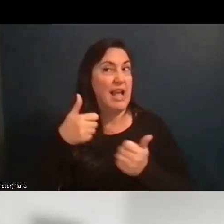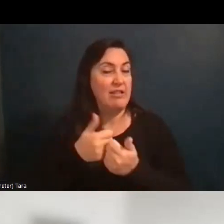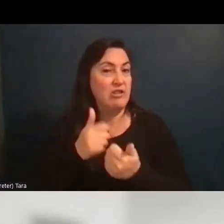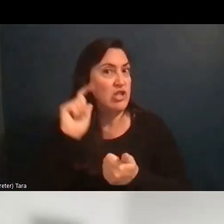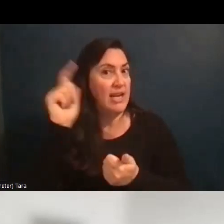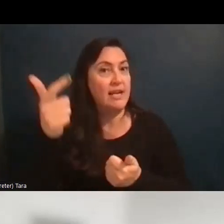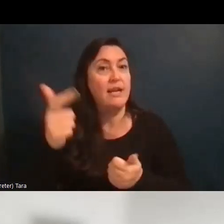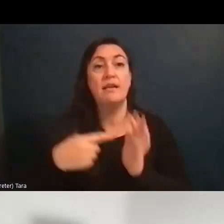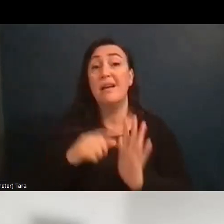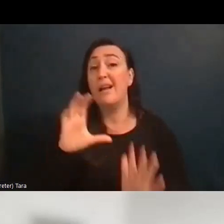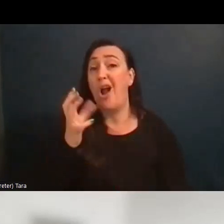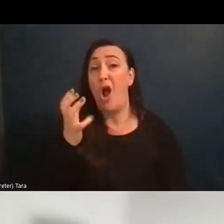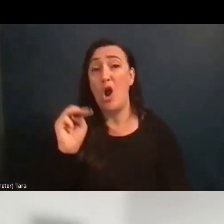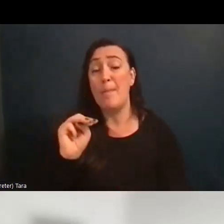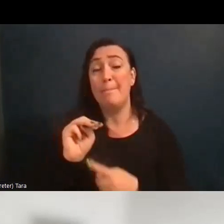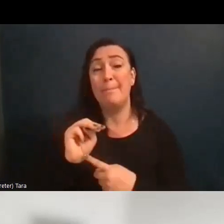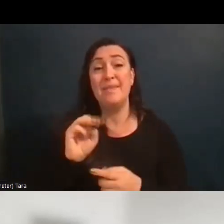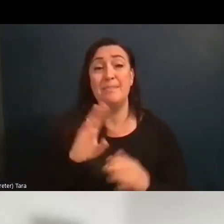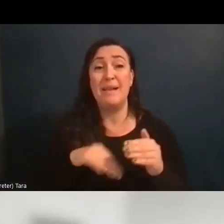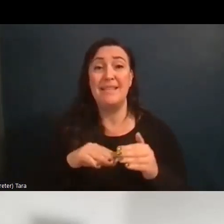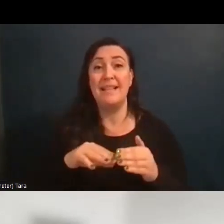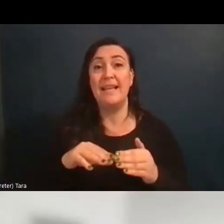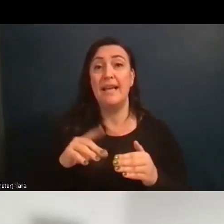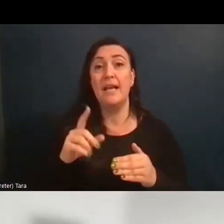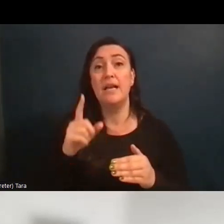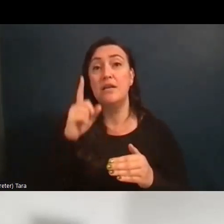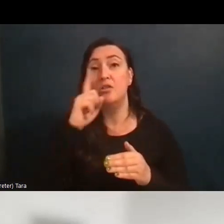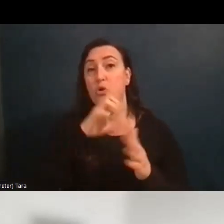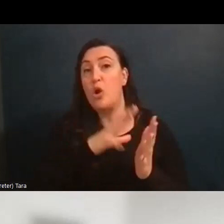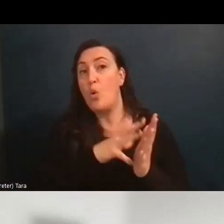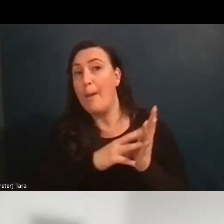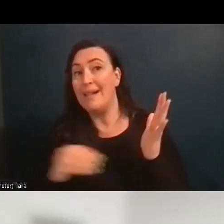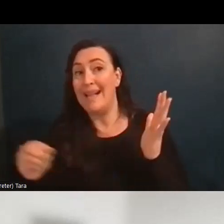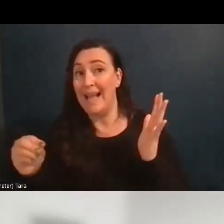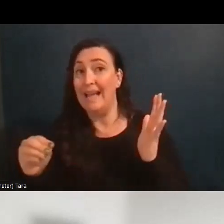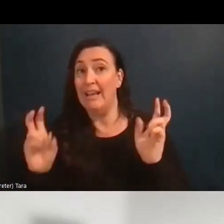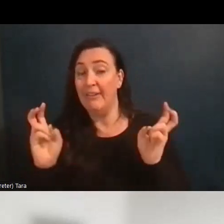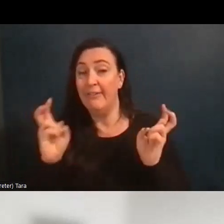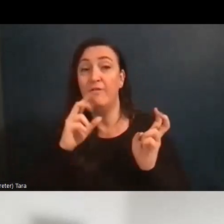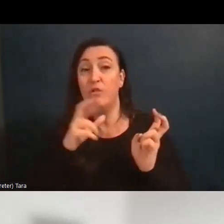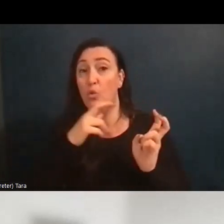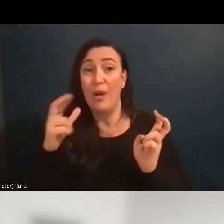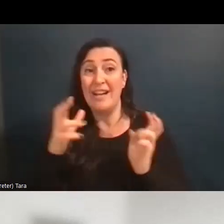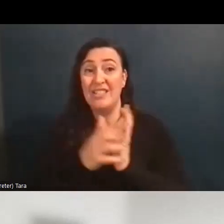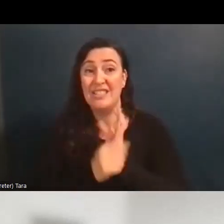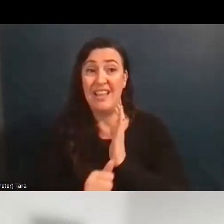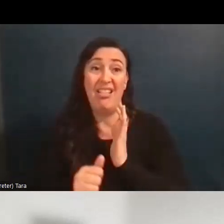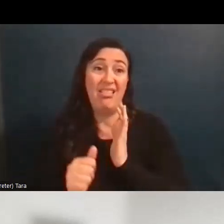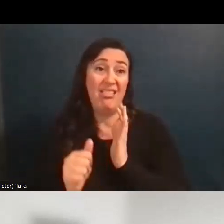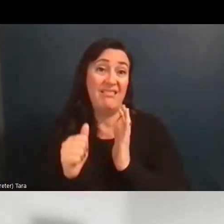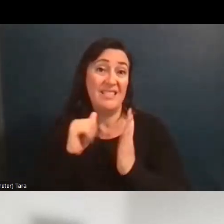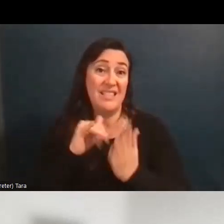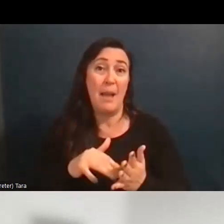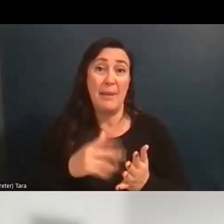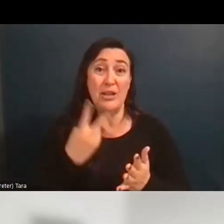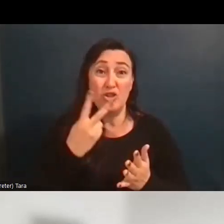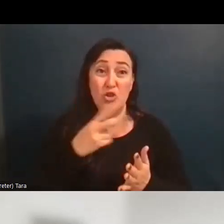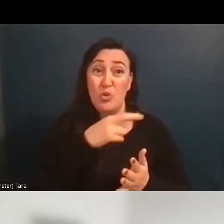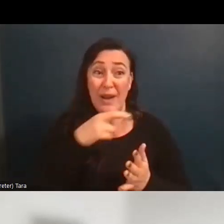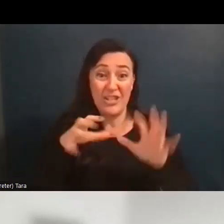like it's basically pseudo replicated because to do a ranch scale study you've only got 2 ranches. That's about as many as you can squeeze out of 3200 acres.